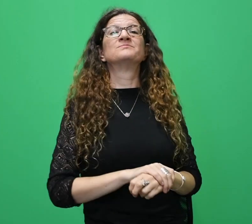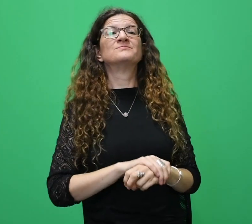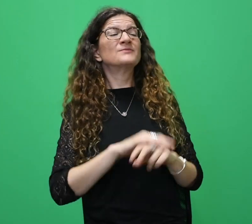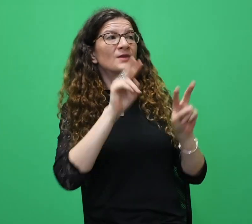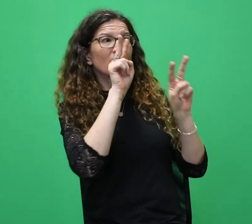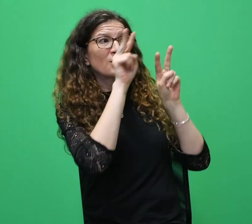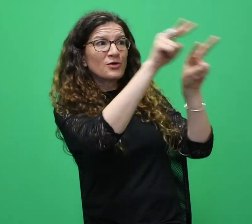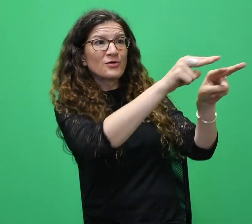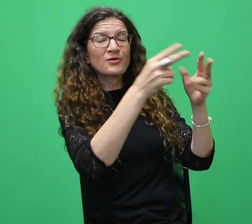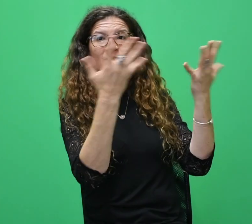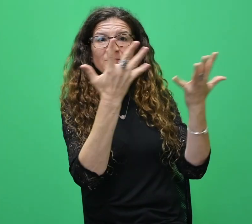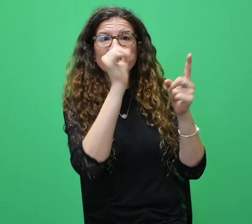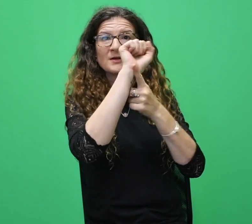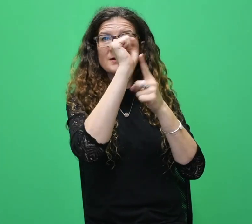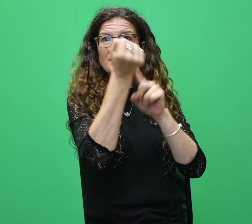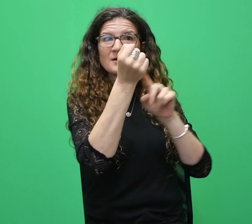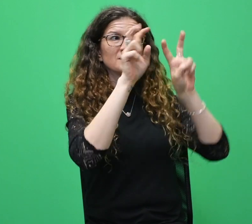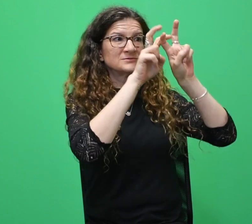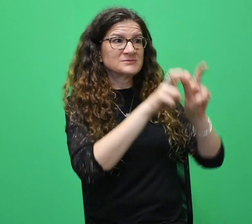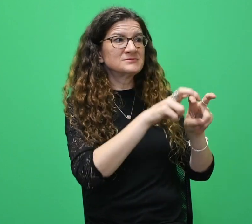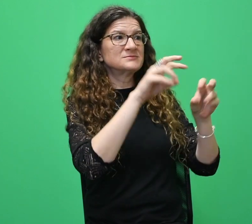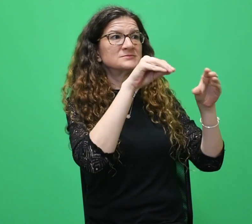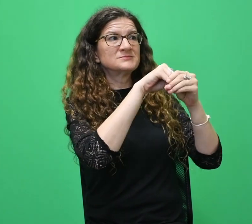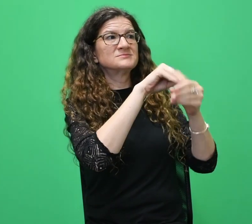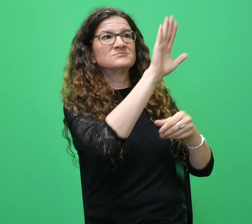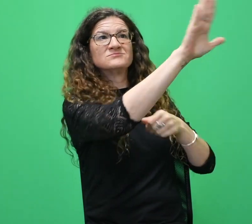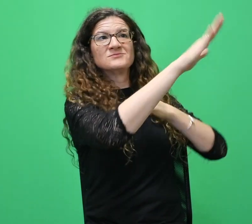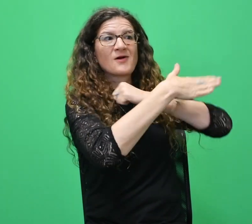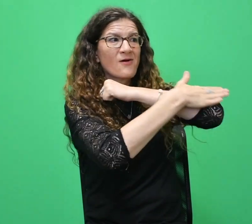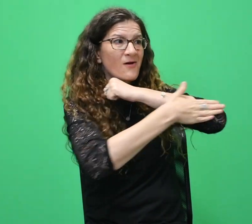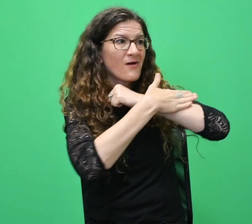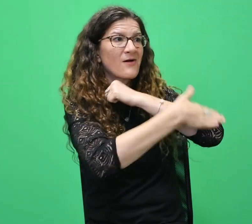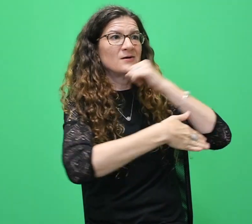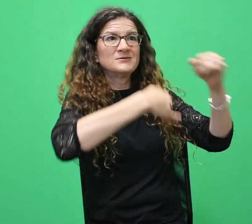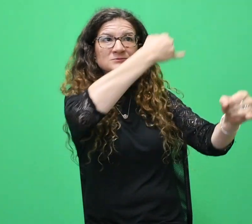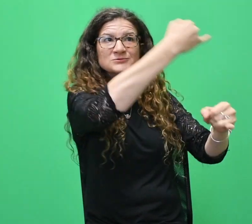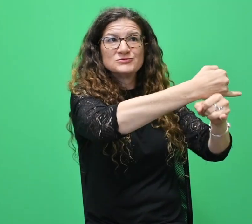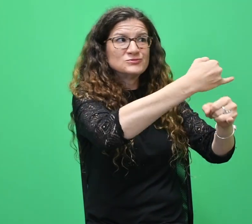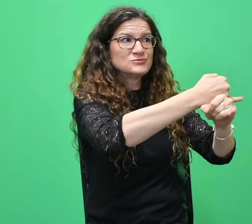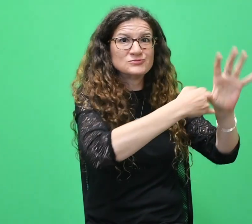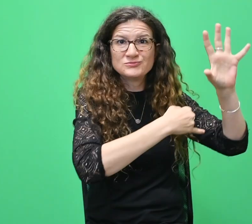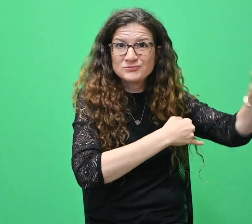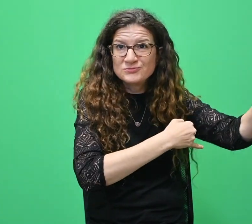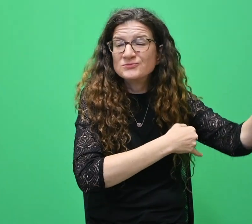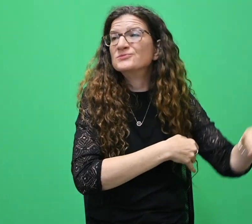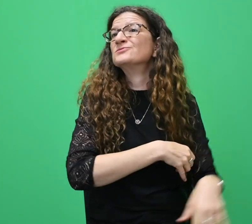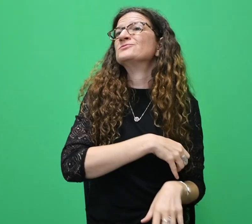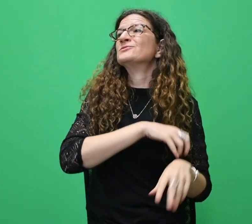and to look at what situation looks like in that country or institution